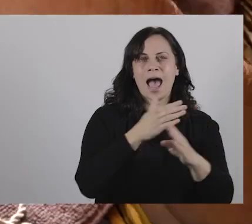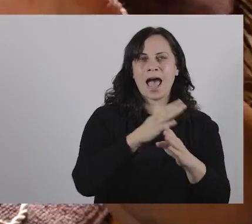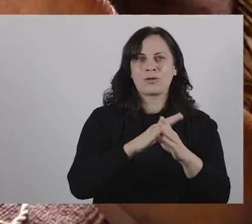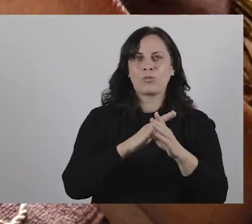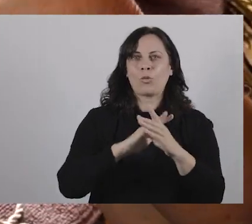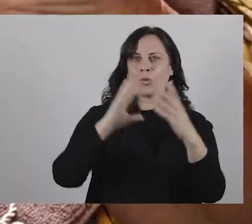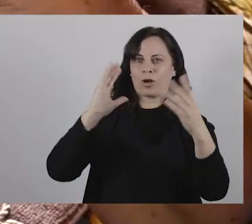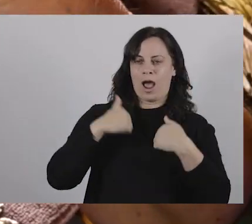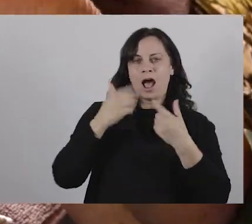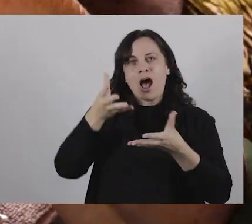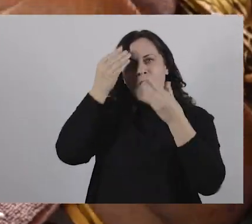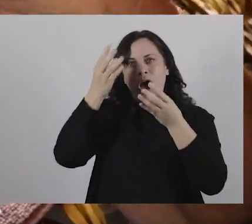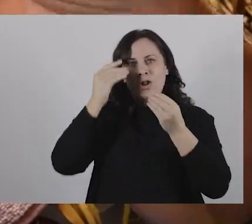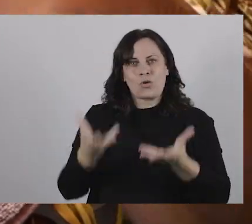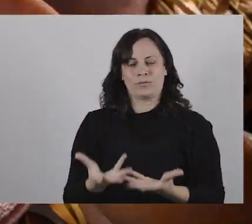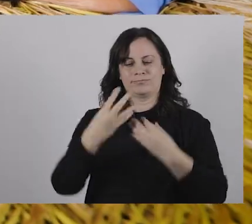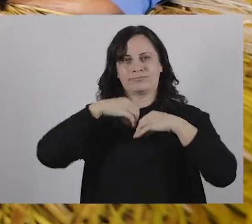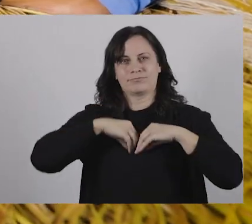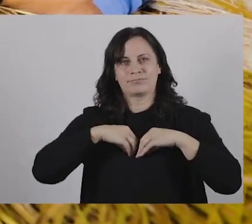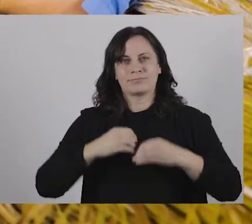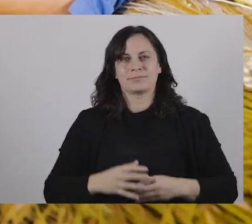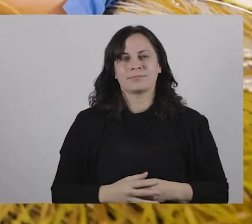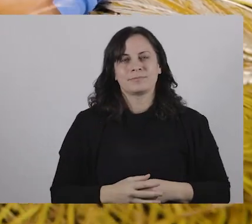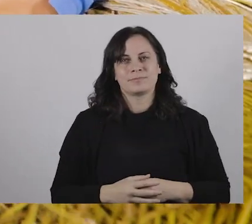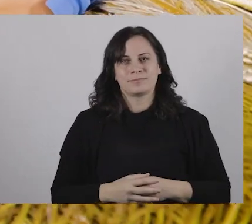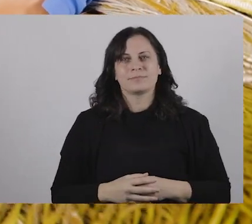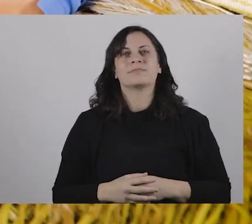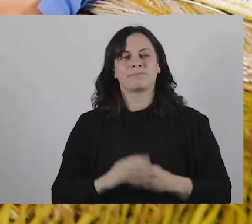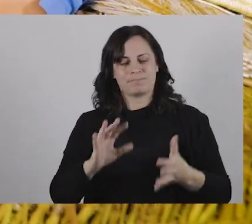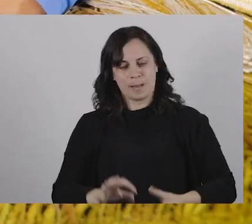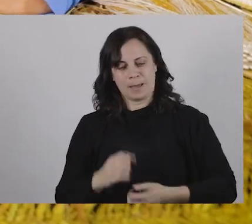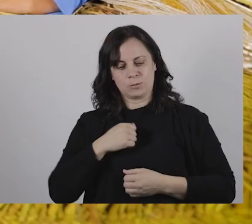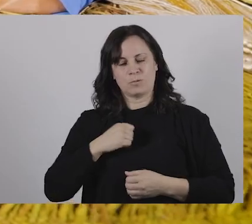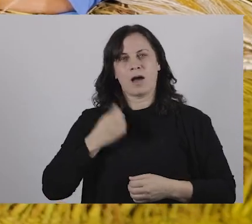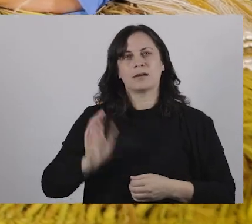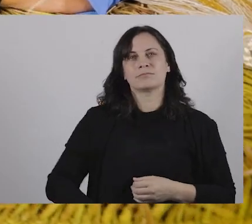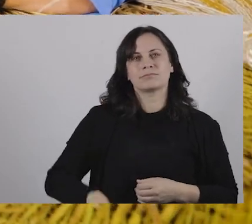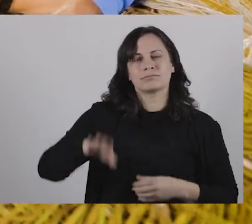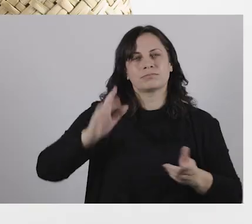pieces had given me... and associate that with my upbringin'.